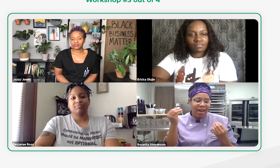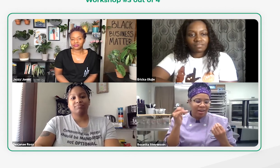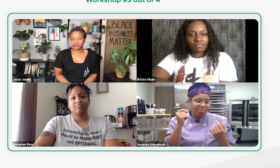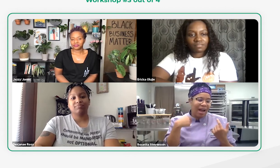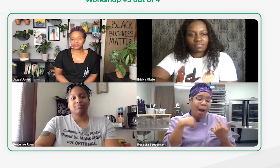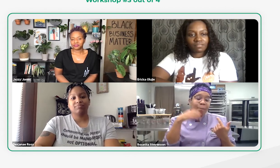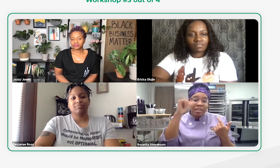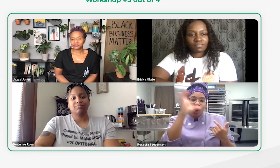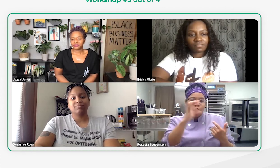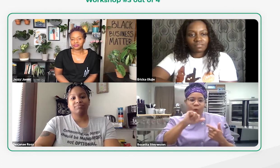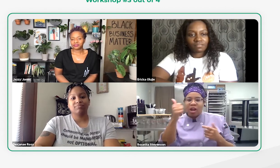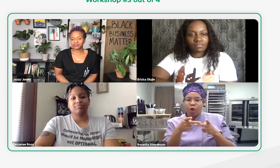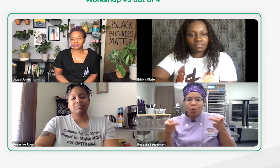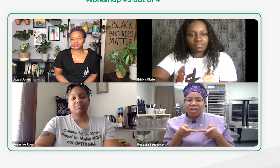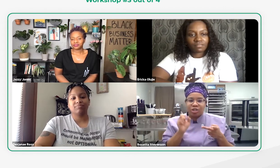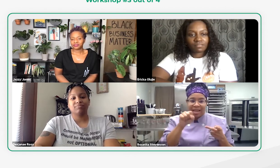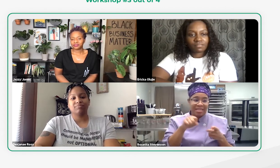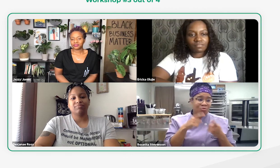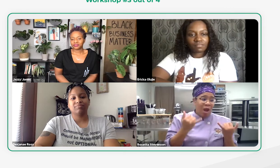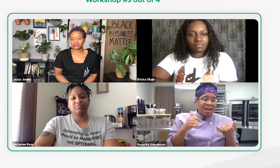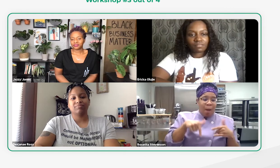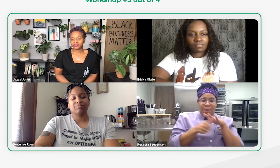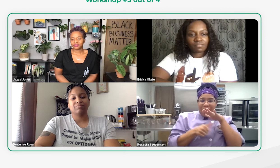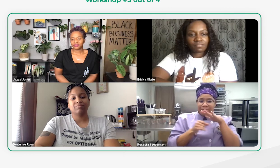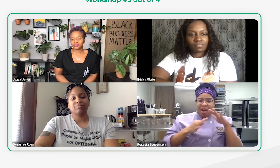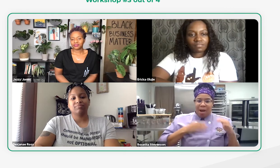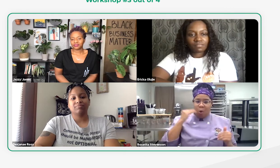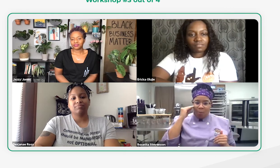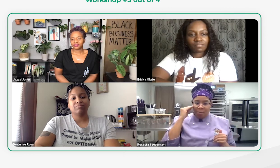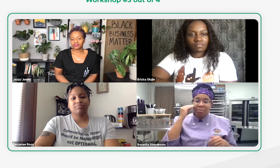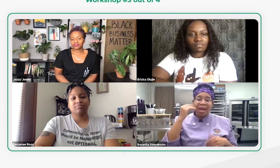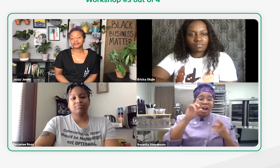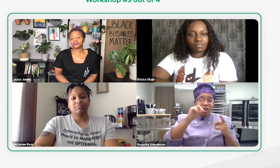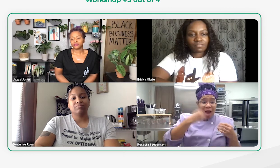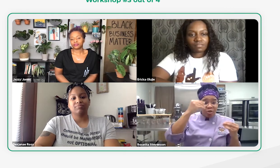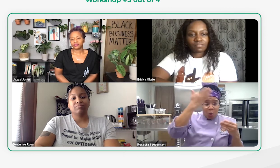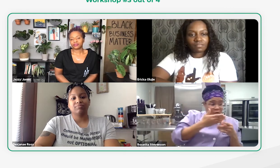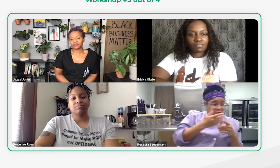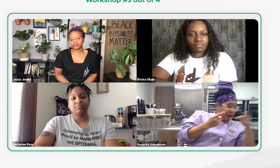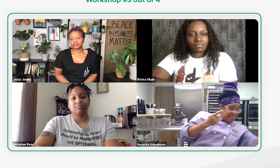customers and actually still looking for another location instead of the basement of my home.